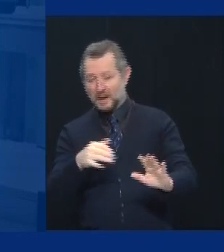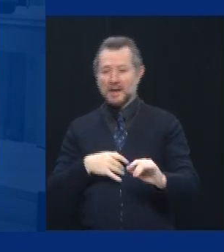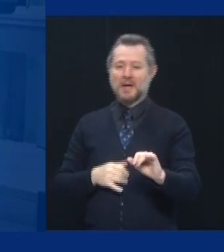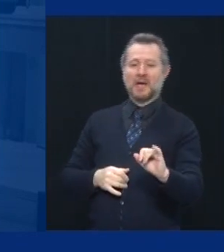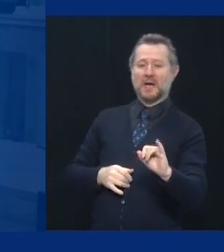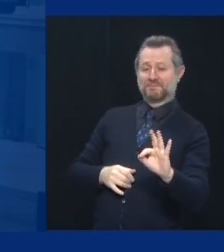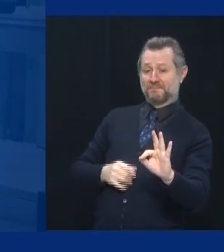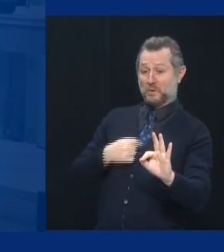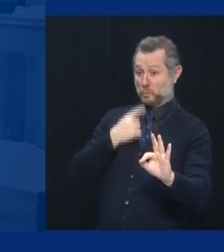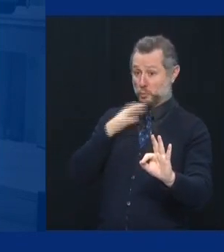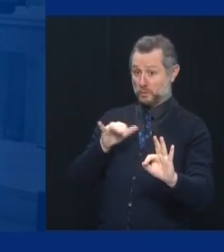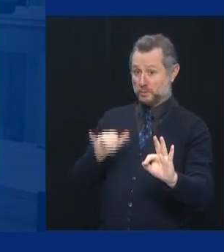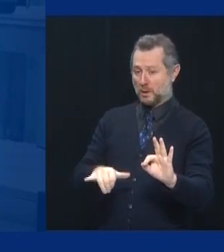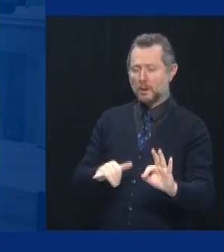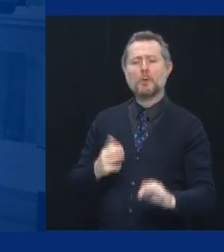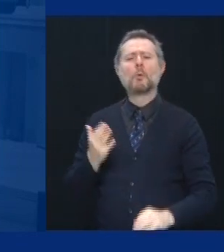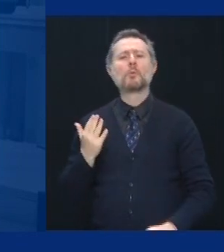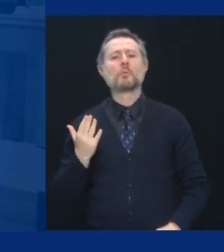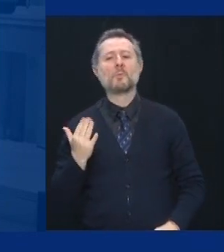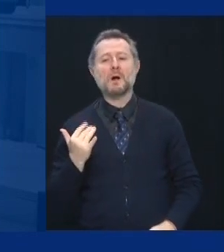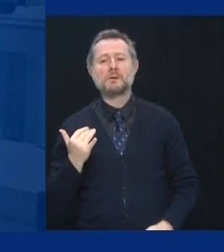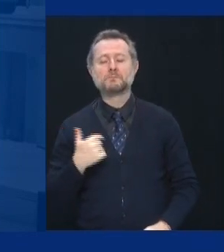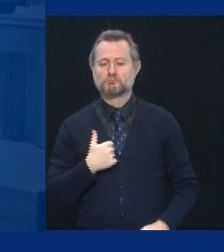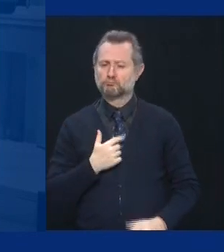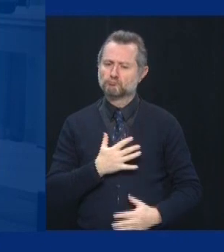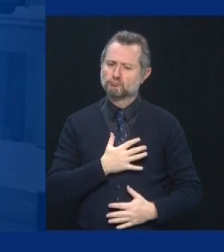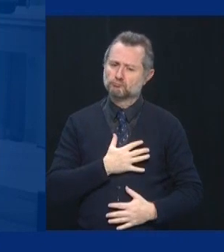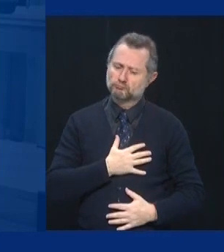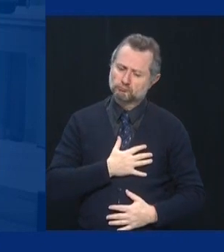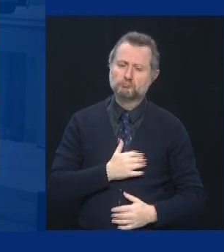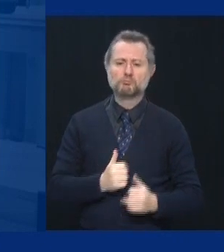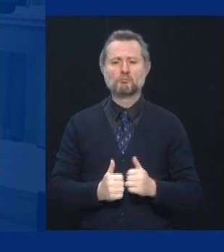NUMBER, YOU TEND TO GO PAST THAT NUMBER QUICKLY.